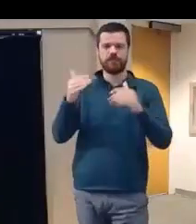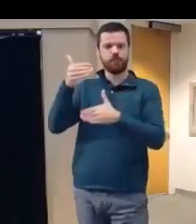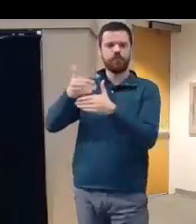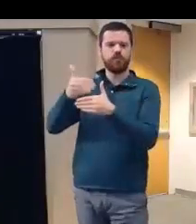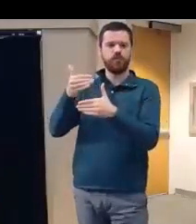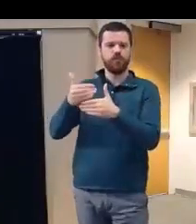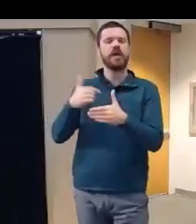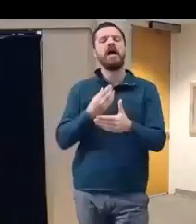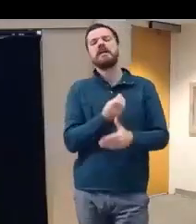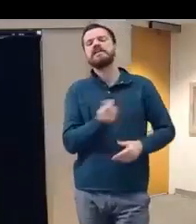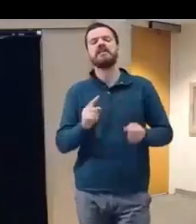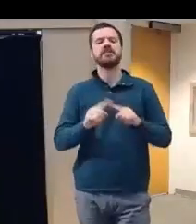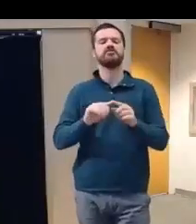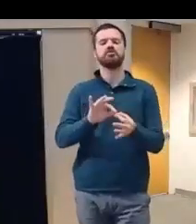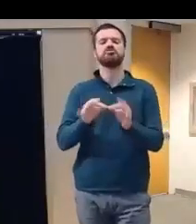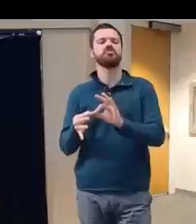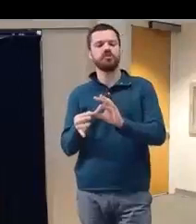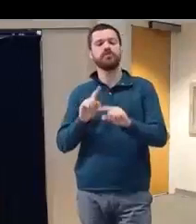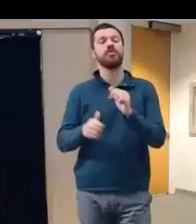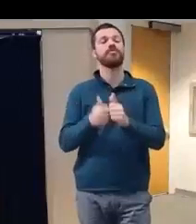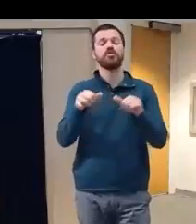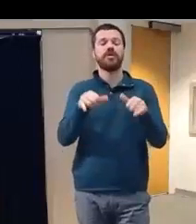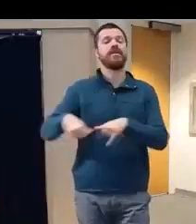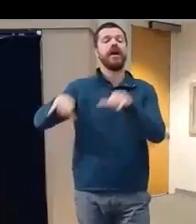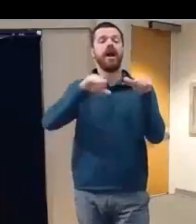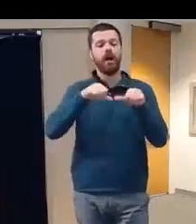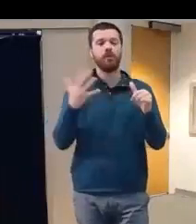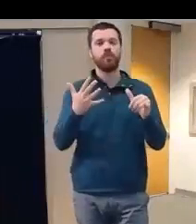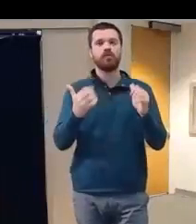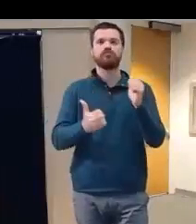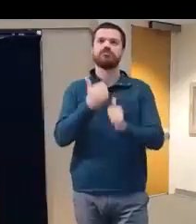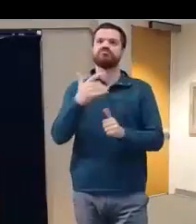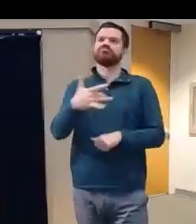different interpretations of this but the most common I and the one that resonates most for me